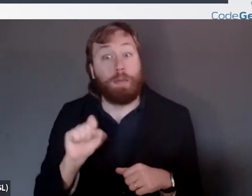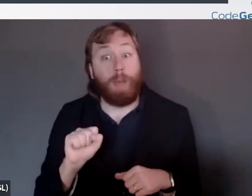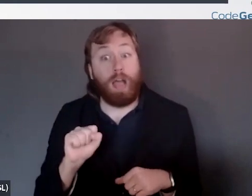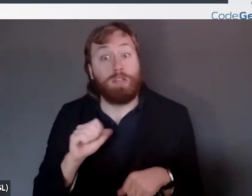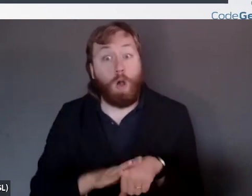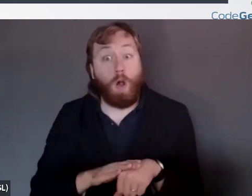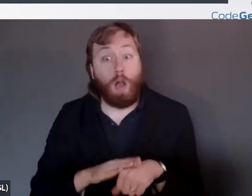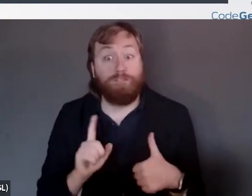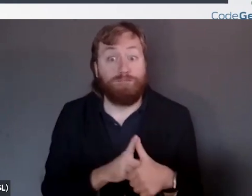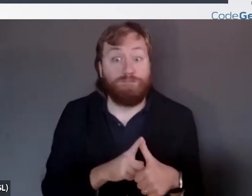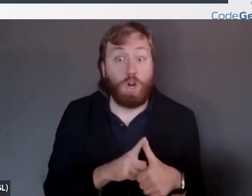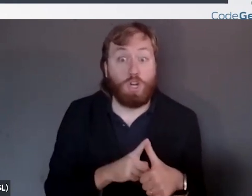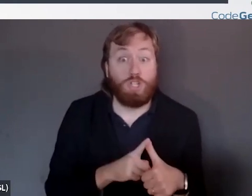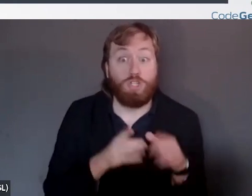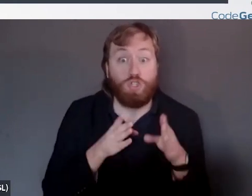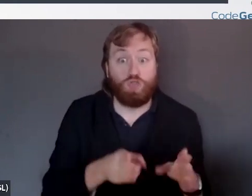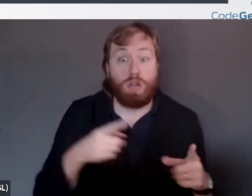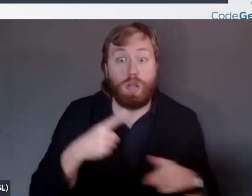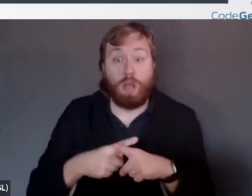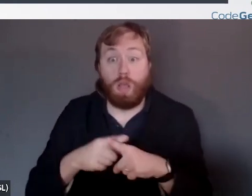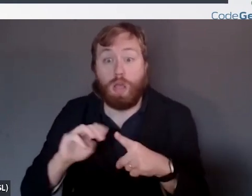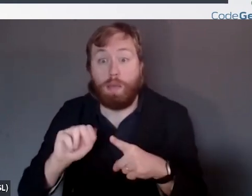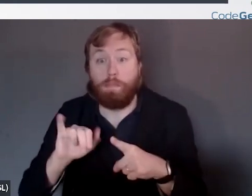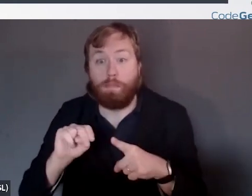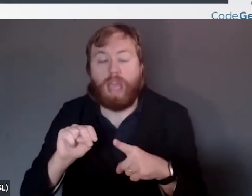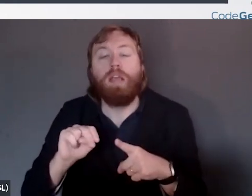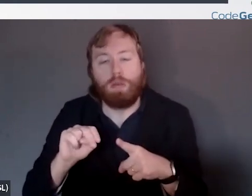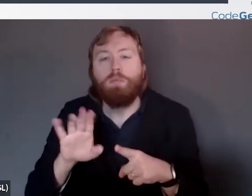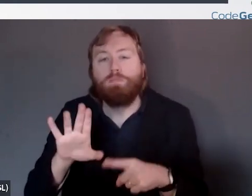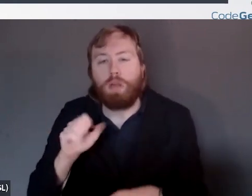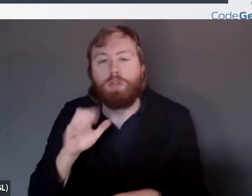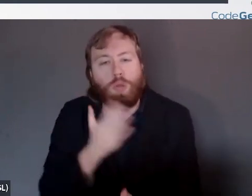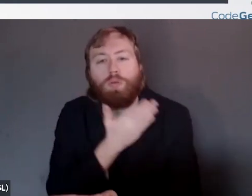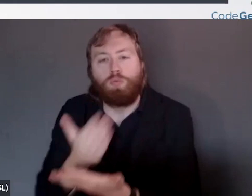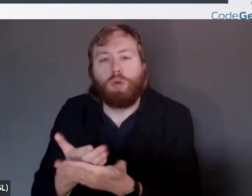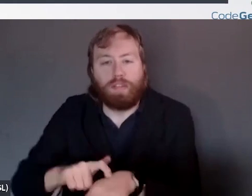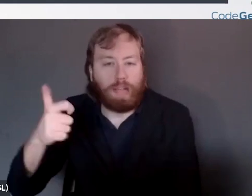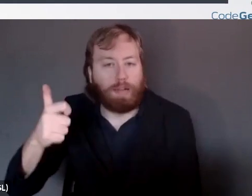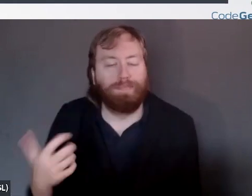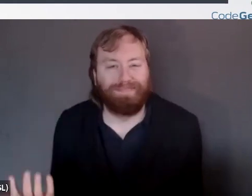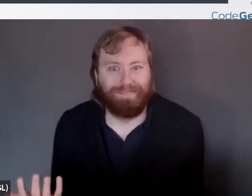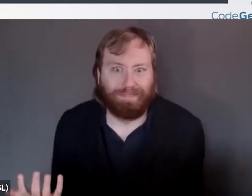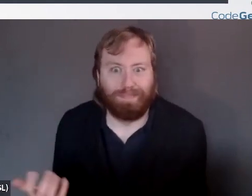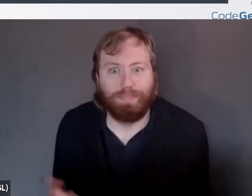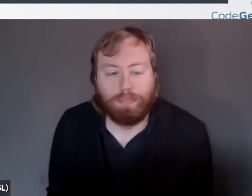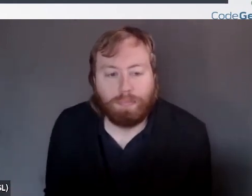I'm using a table element. I've got the angled brackets with the word table in it.